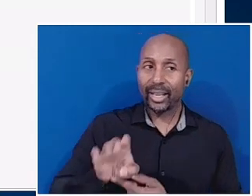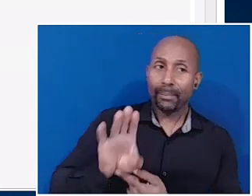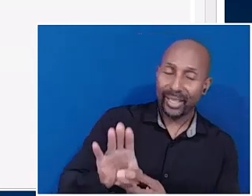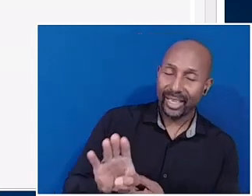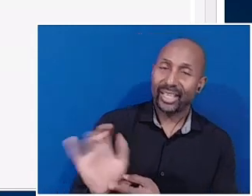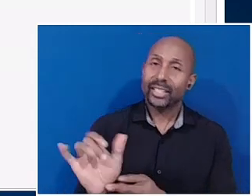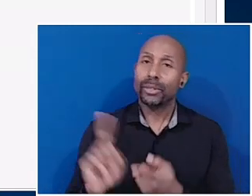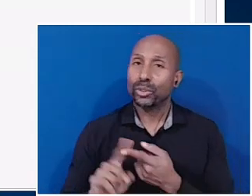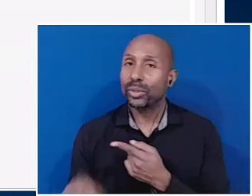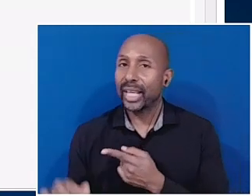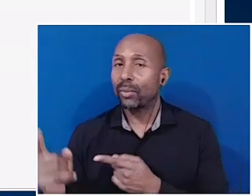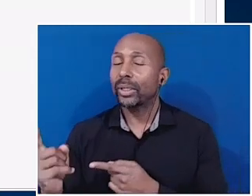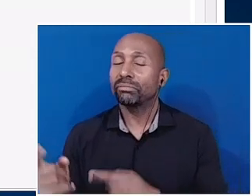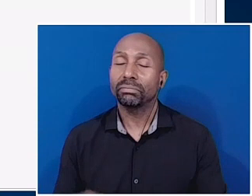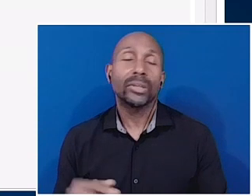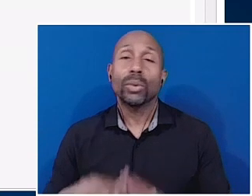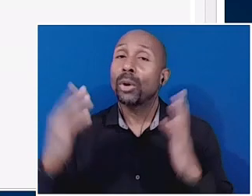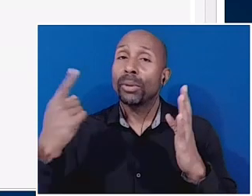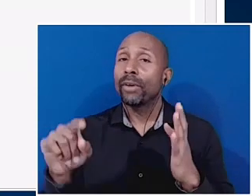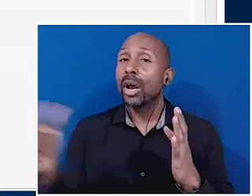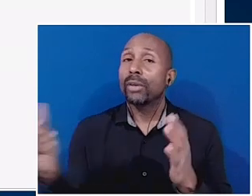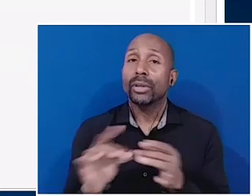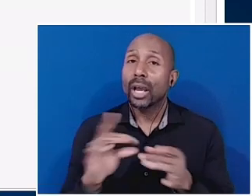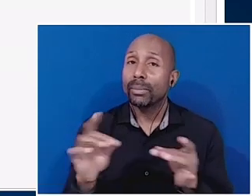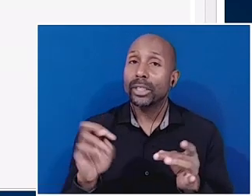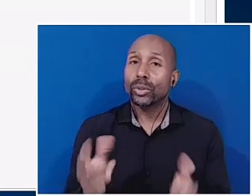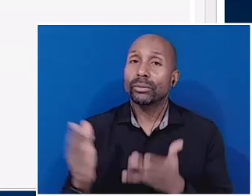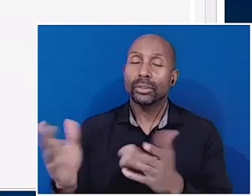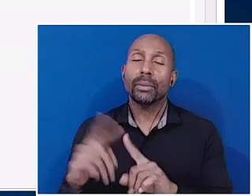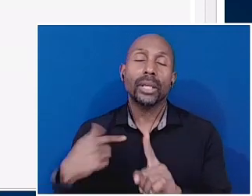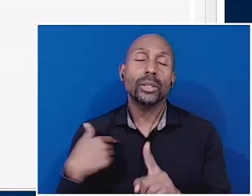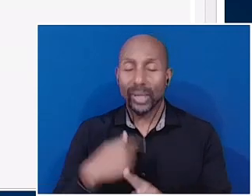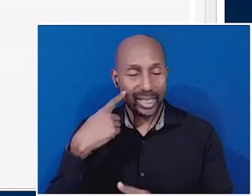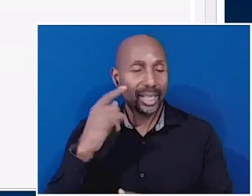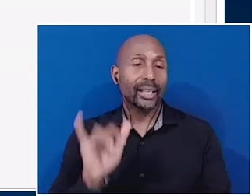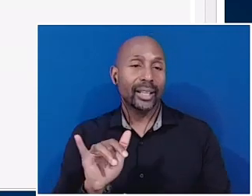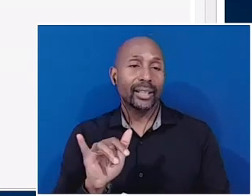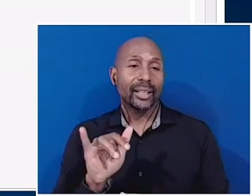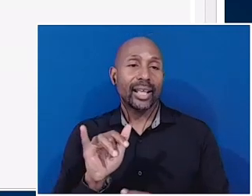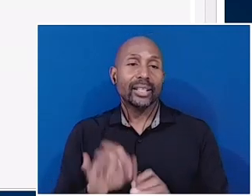here but we just think it's important as far as protection for students.